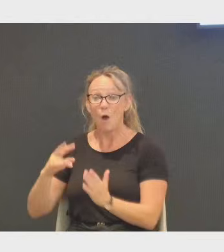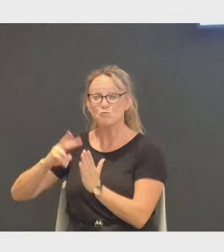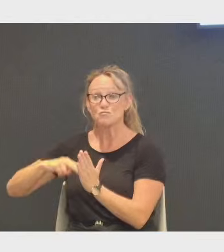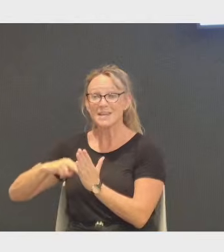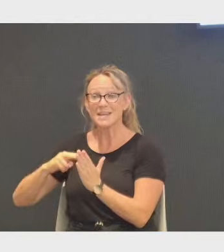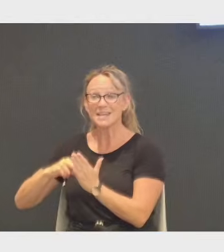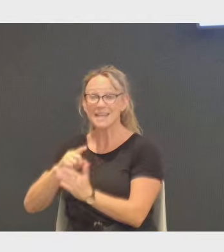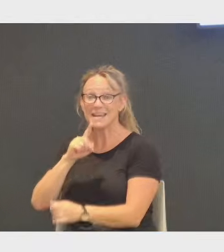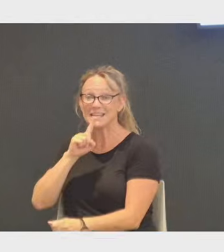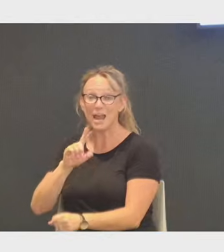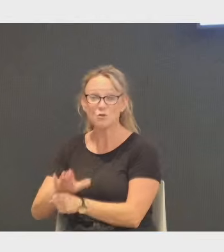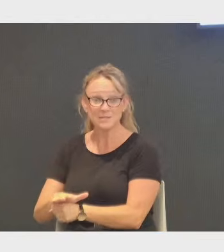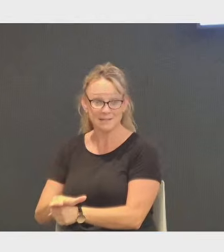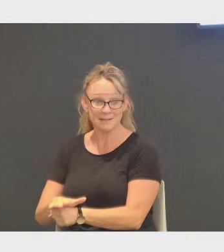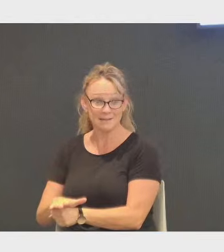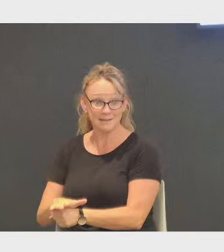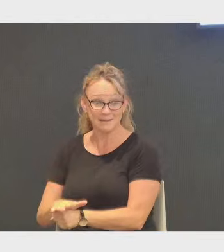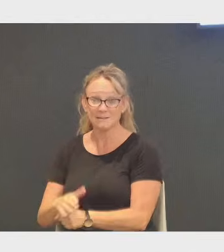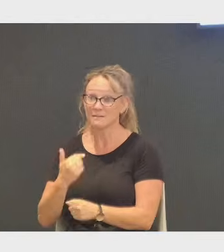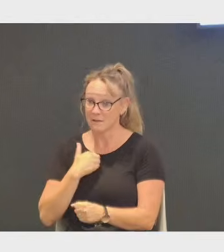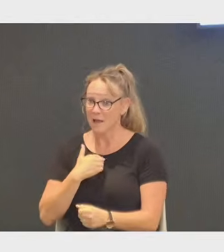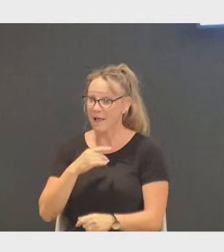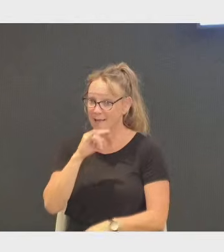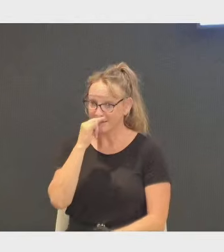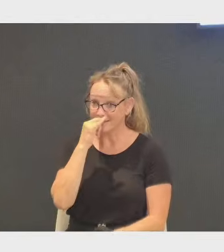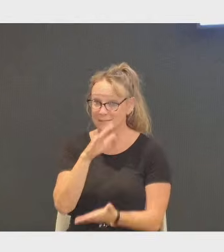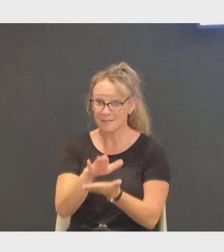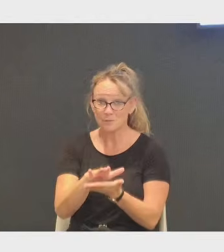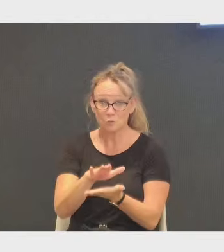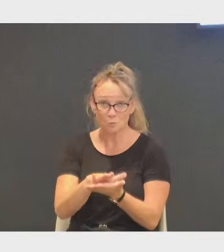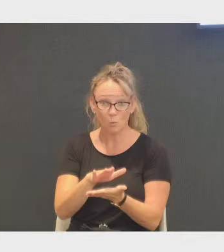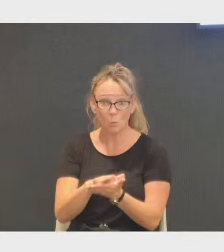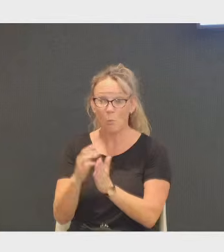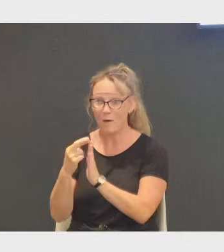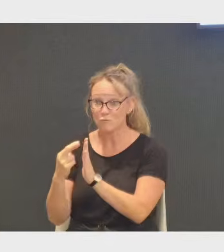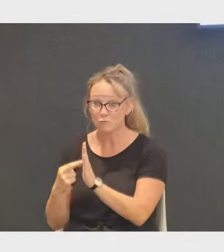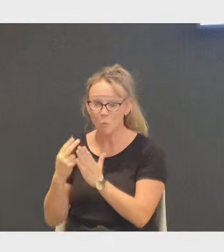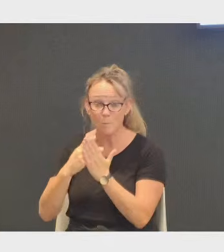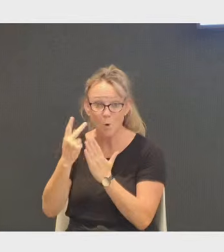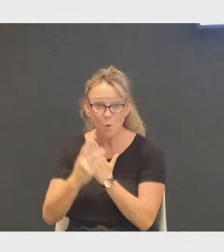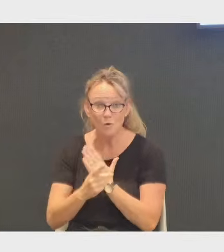Ohio the kids that are in the kids in school rule program in Cincinnati public have a 100%